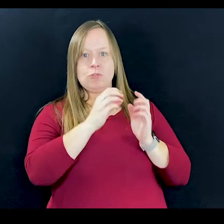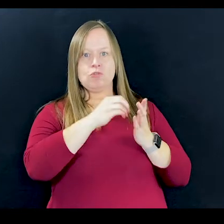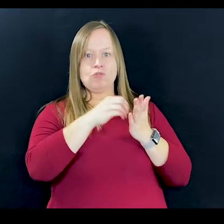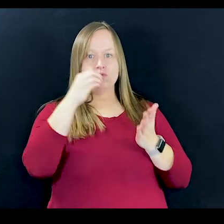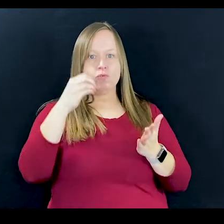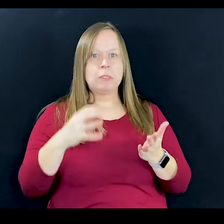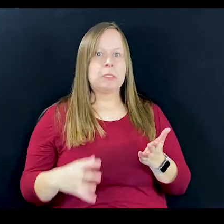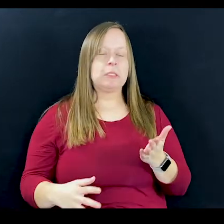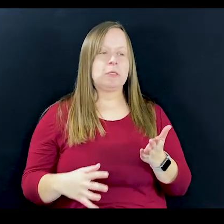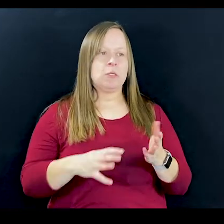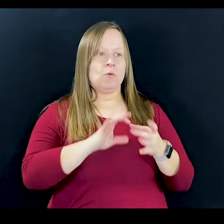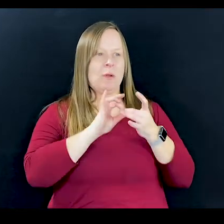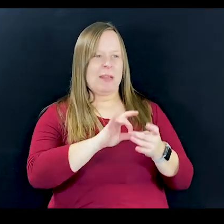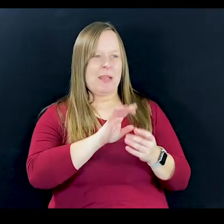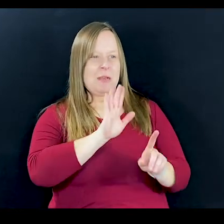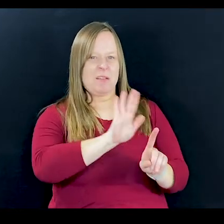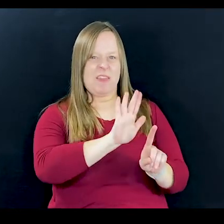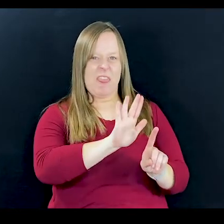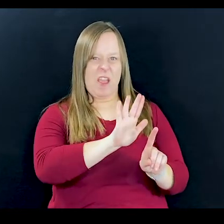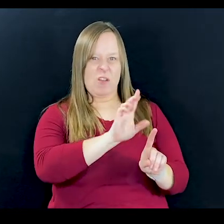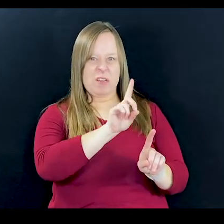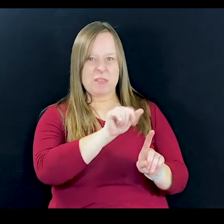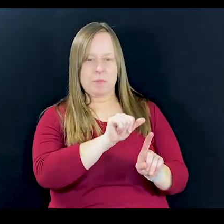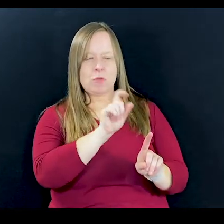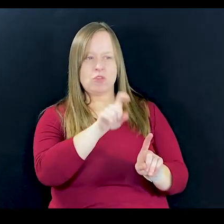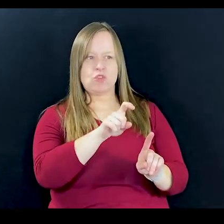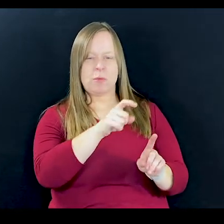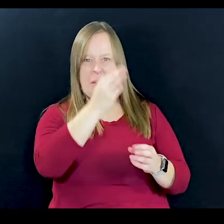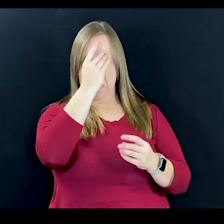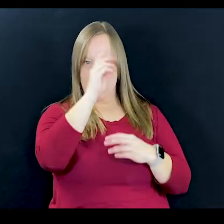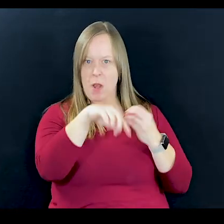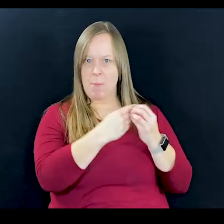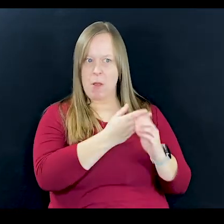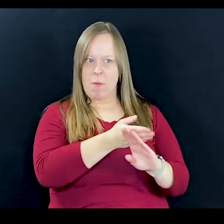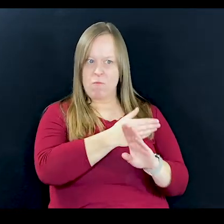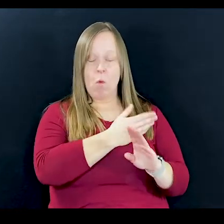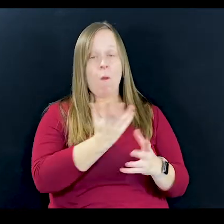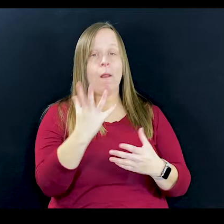the student relating to his or her disability should be considered.